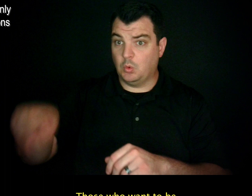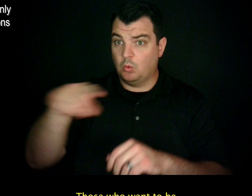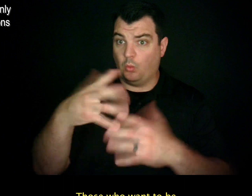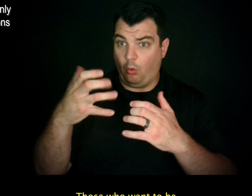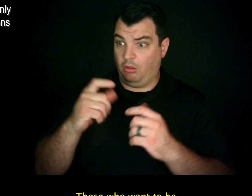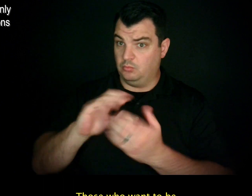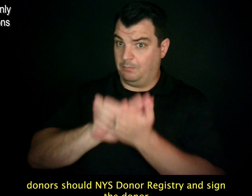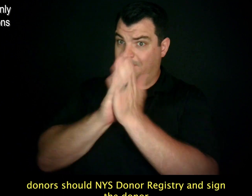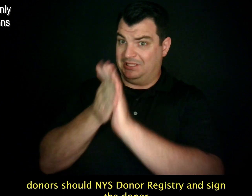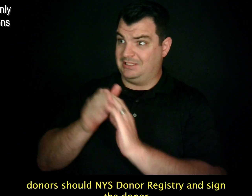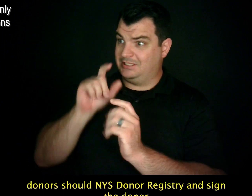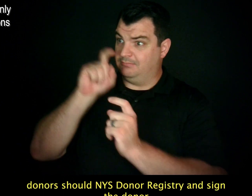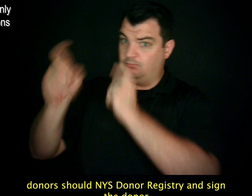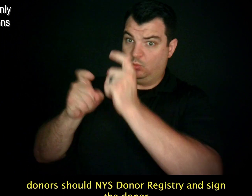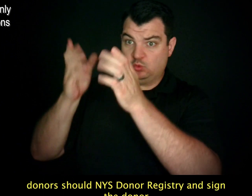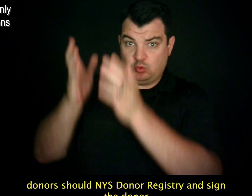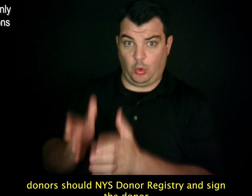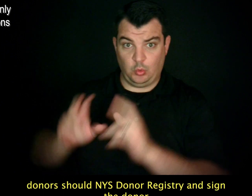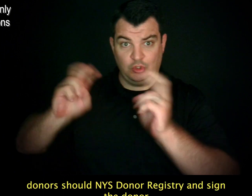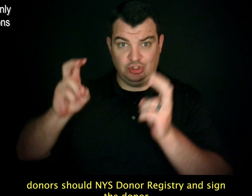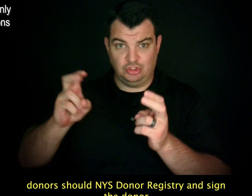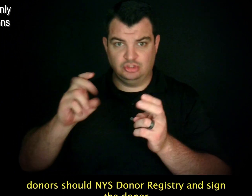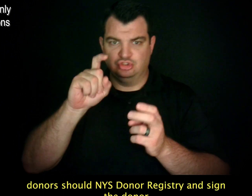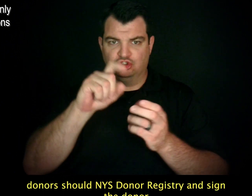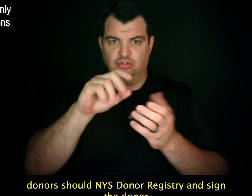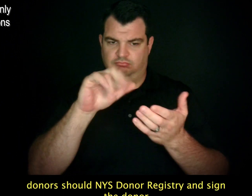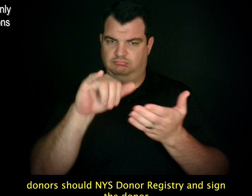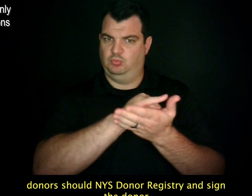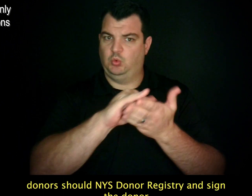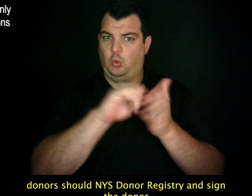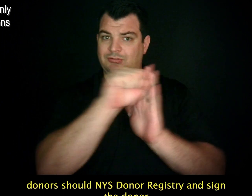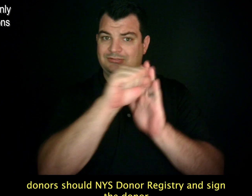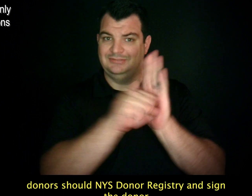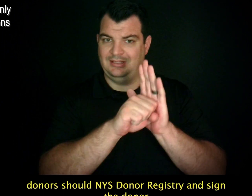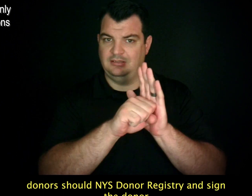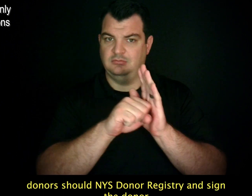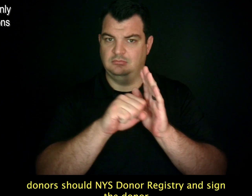Those who want to be donors should NYS Donor Registry and sign the donor